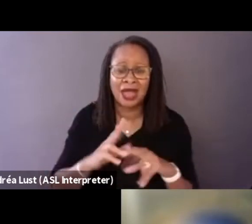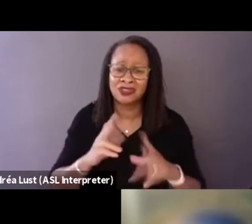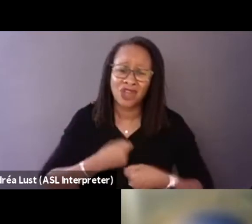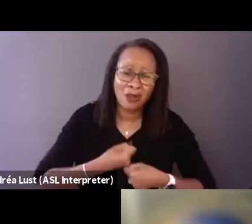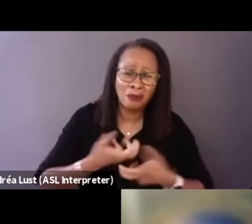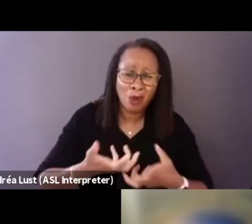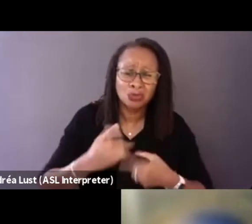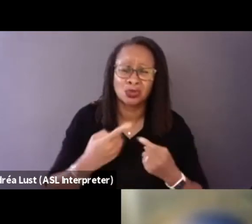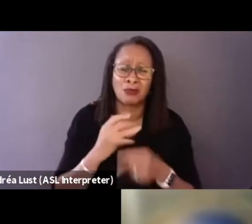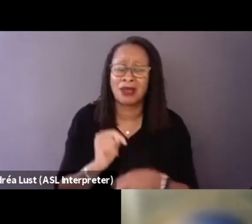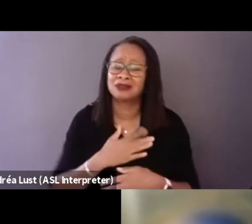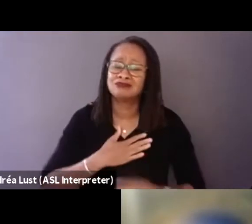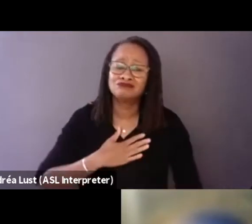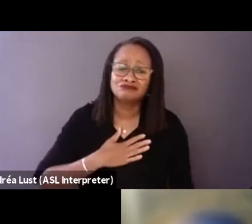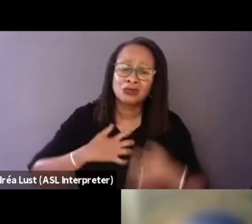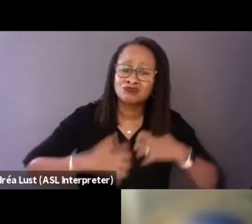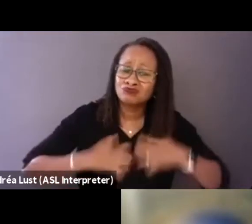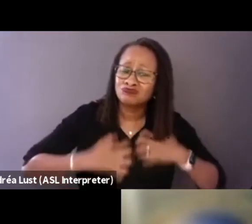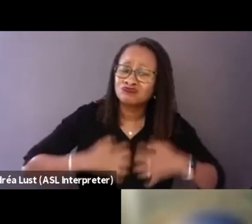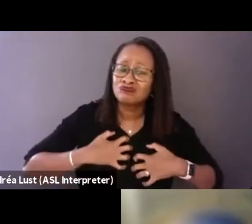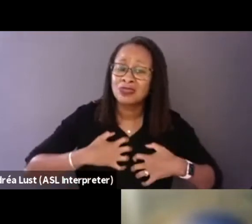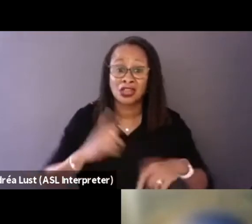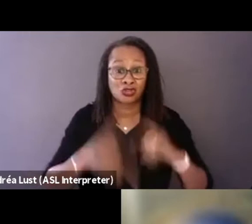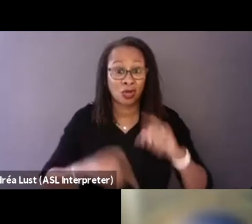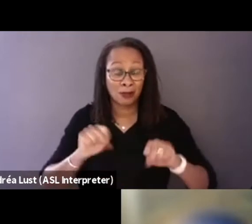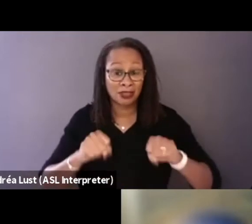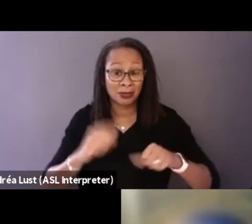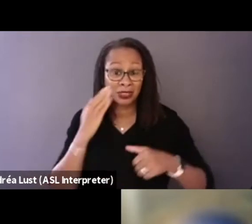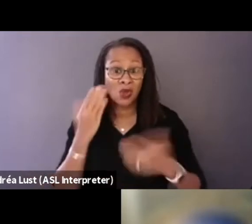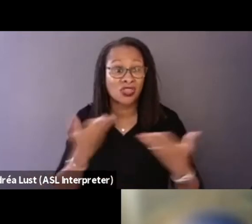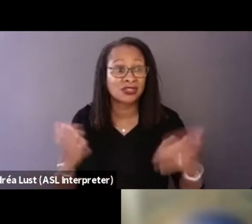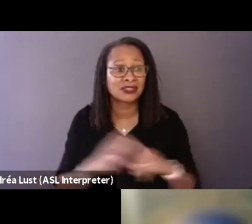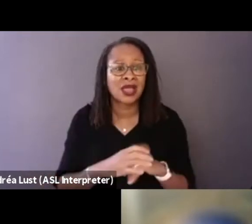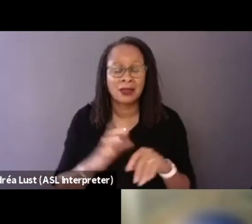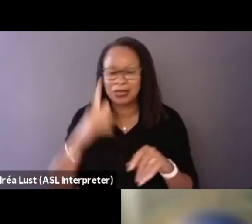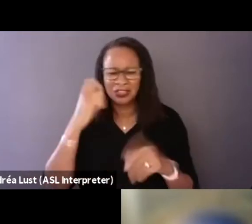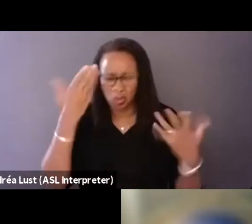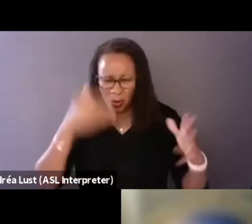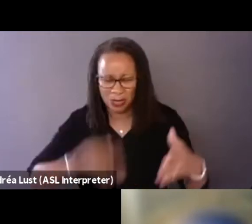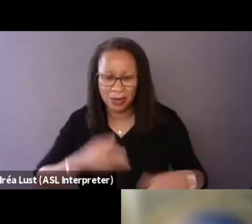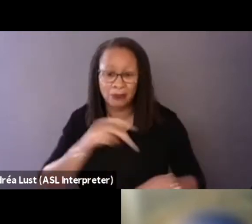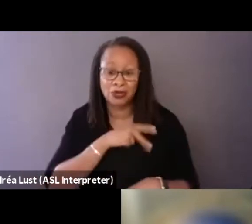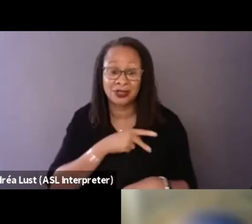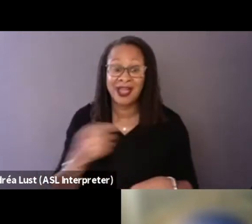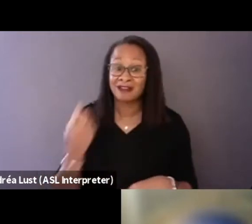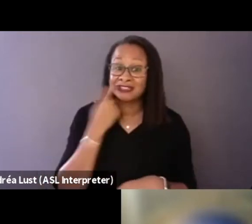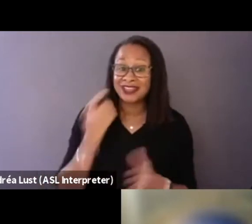And you all couldn't possibly know this, because you don't know me personally, but I was recently asked to be a professor and I've been thinking about it